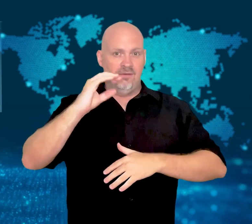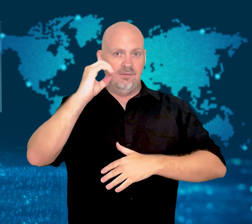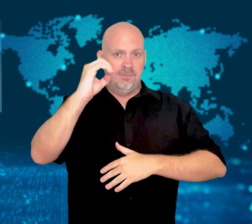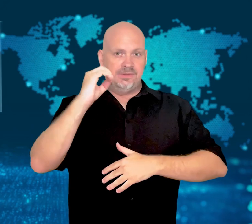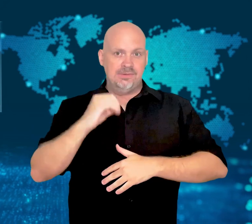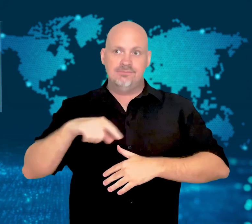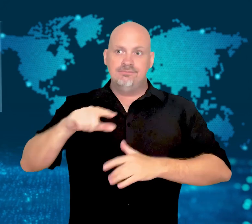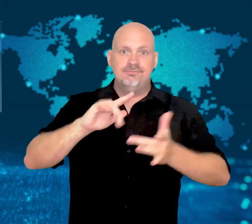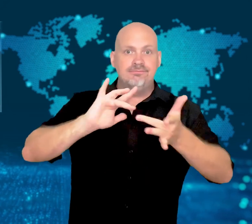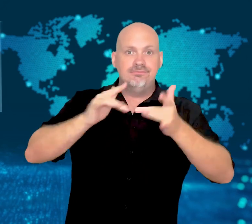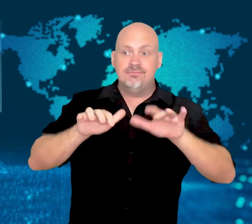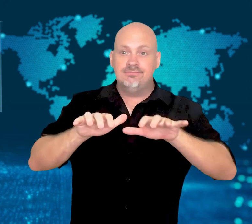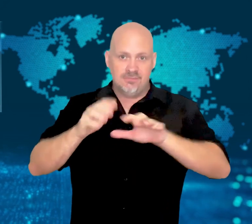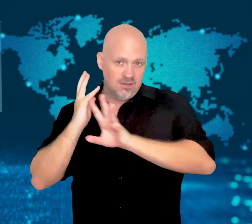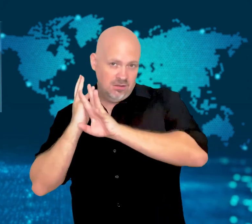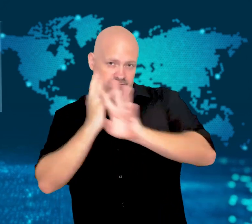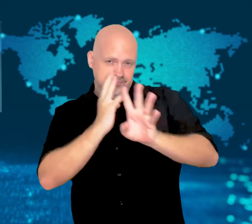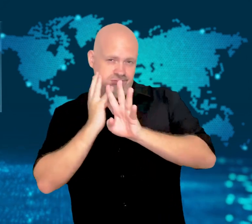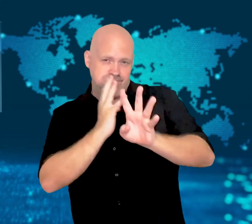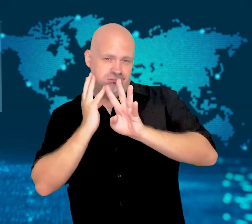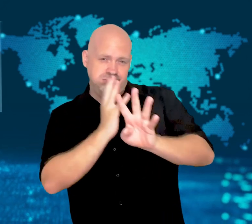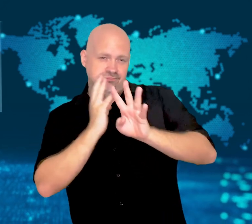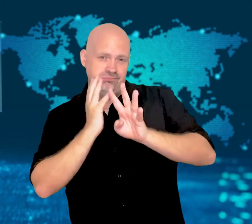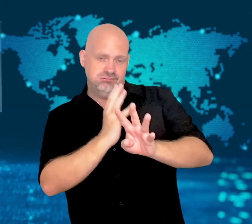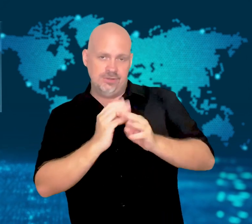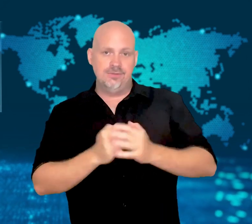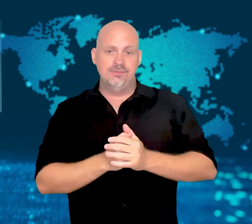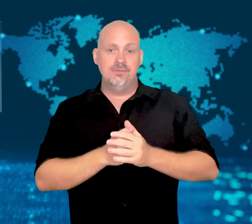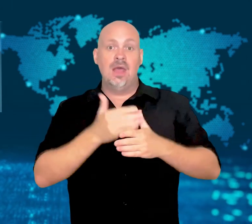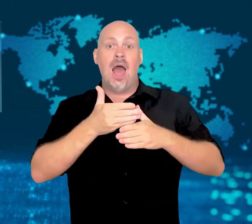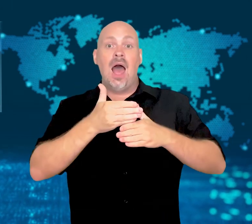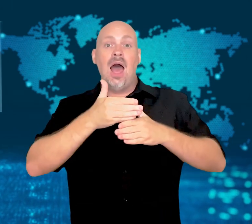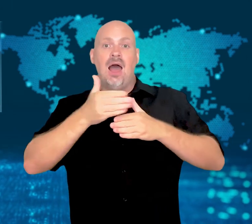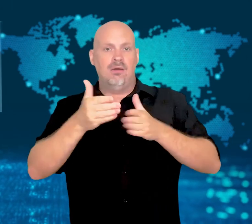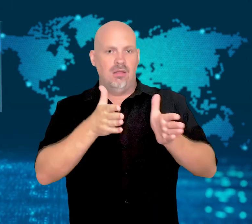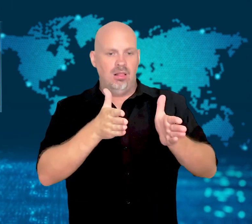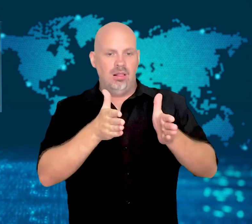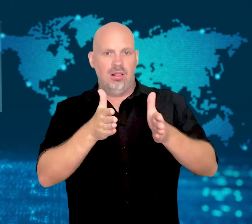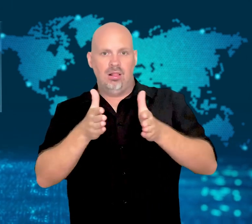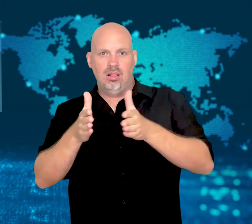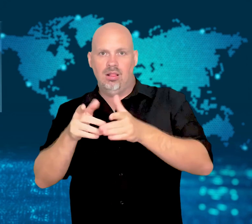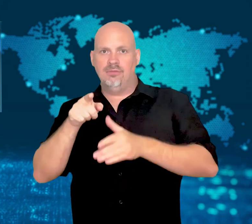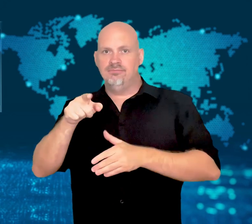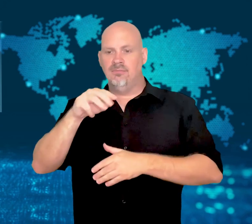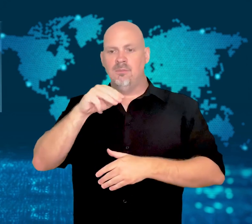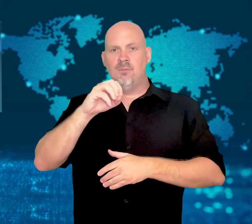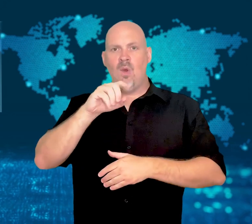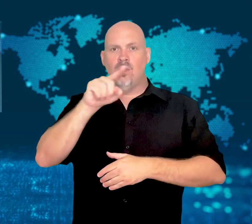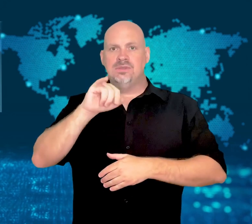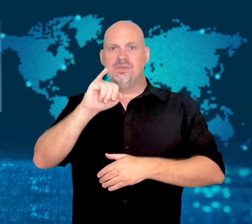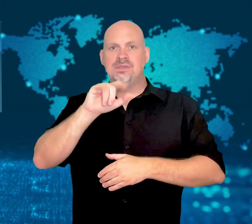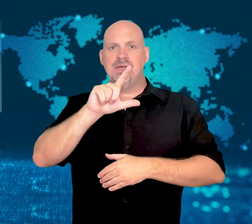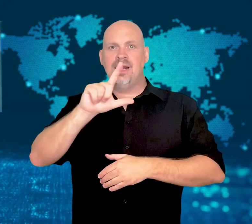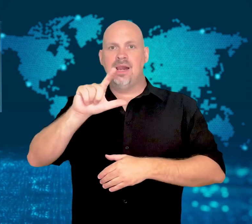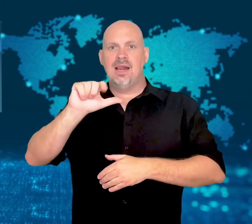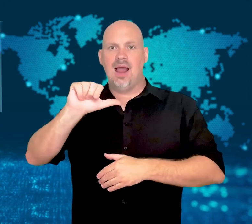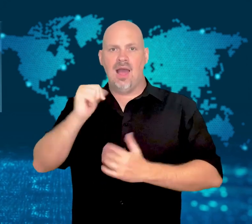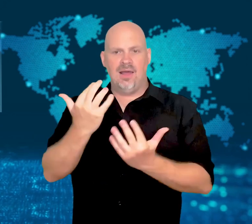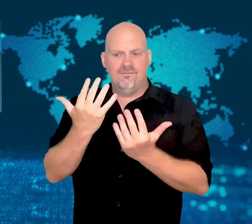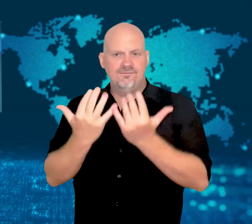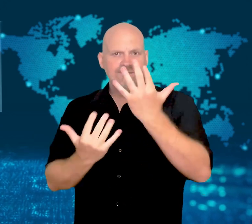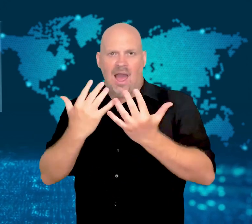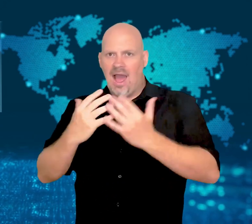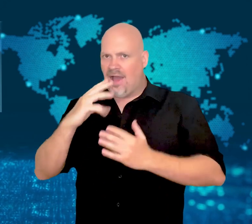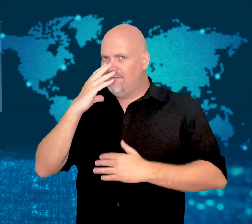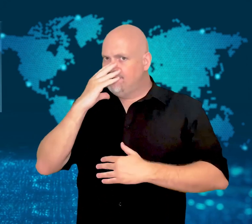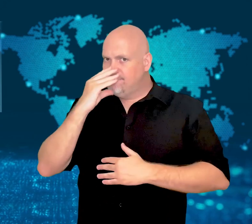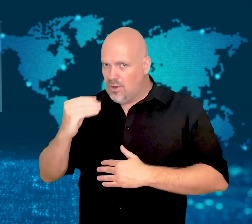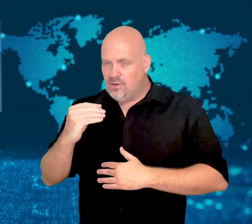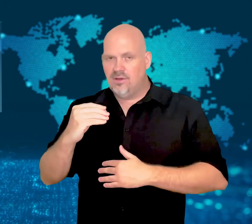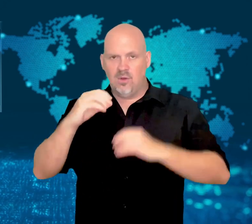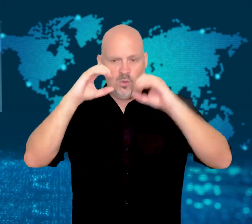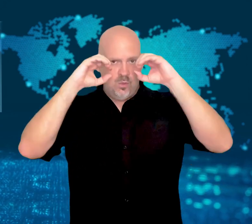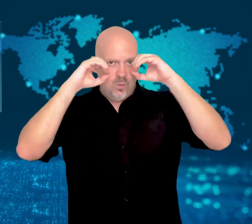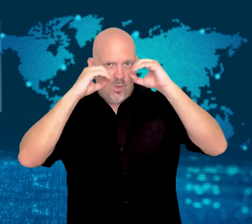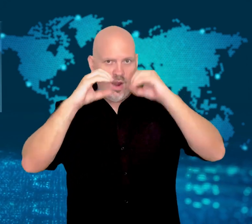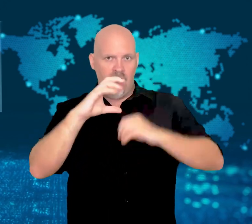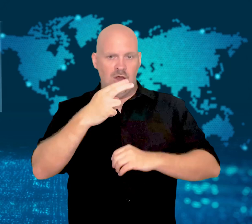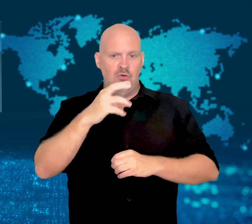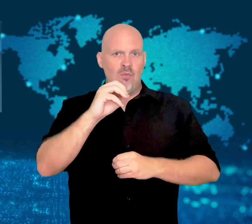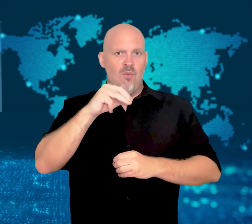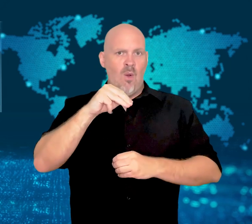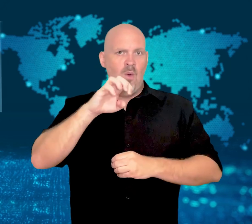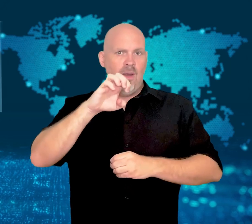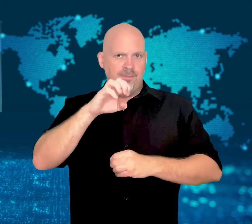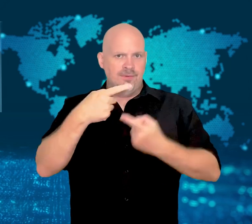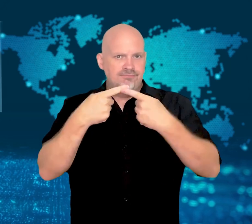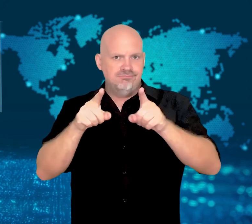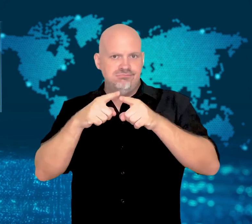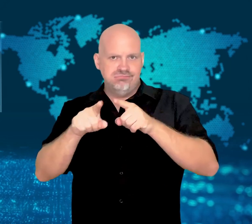After that, Mozilla Firefox and Google Chrome began